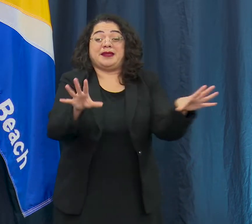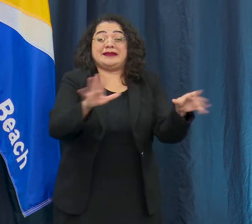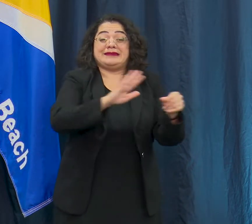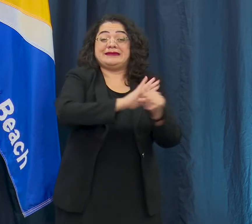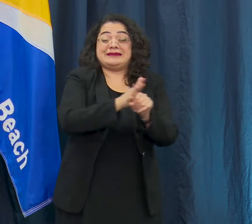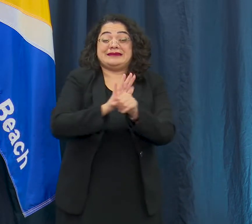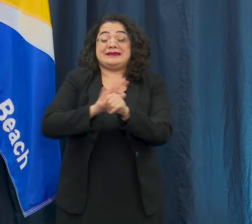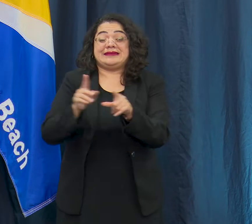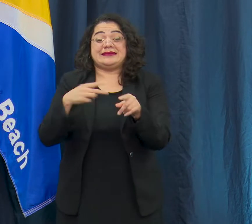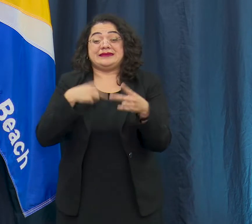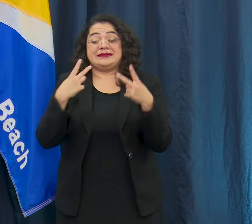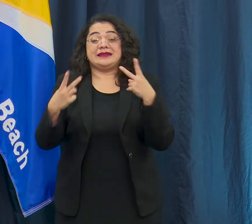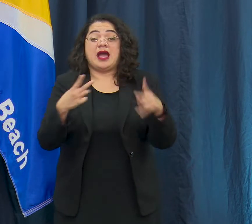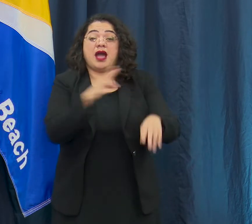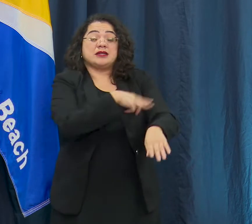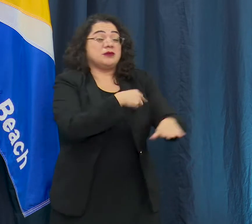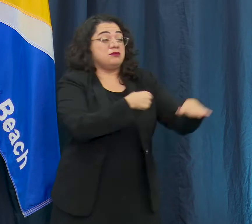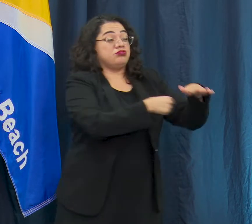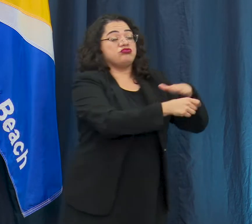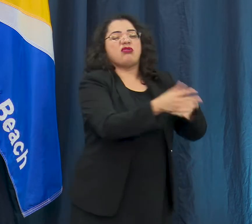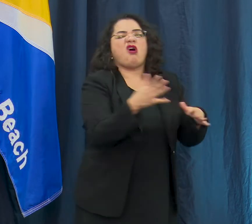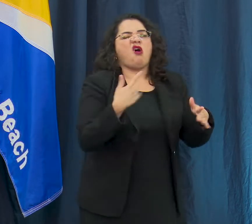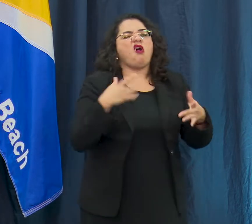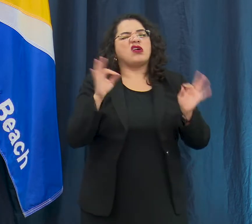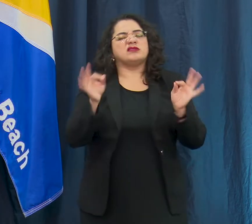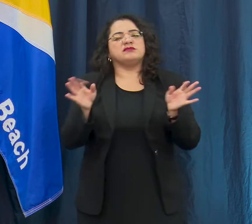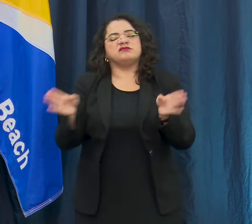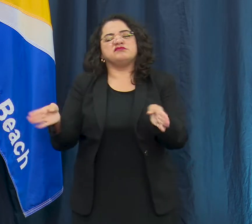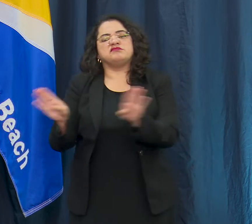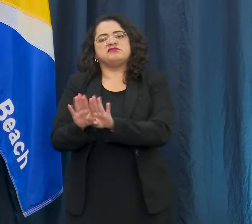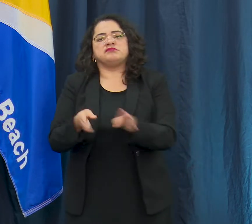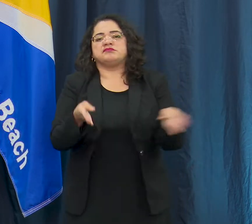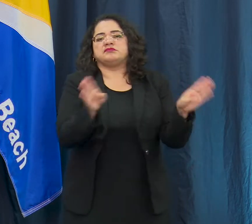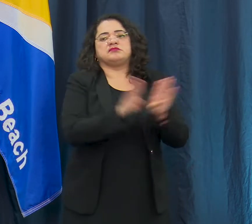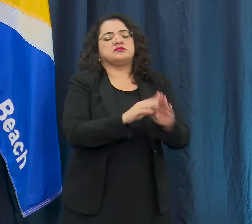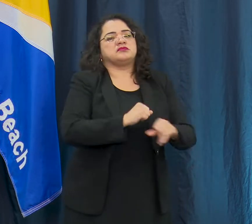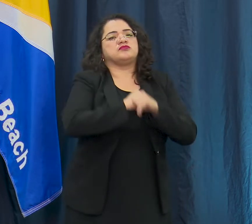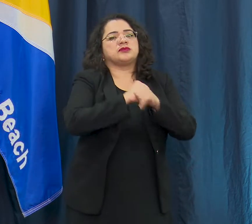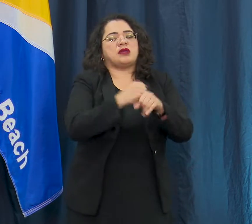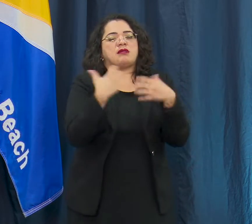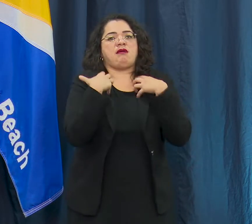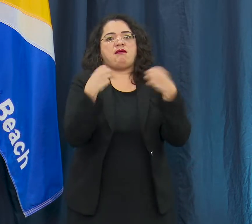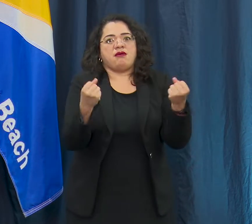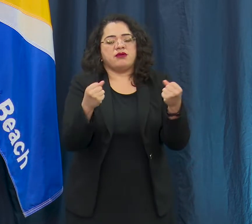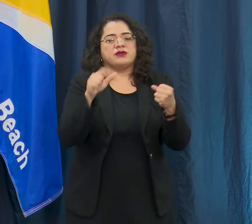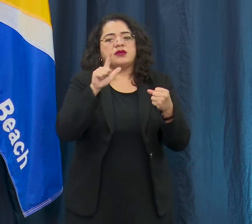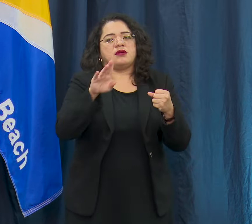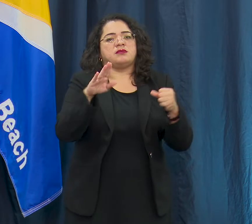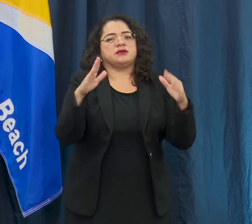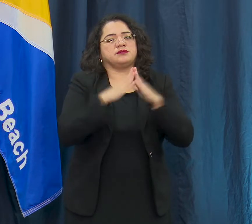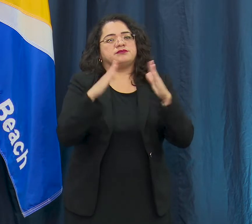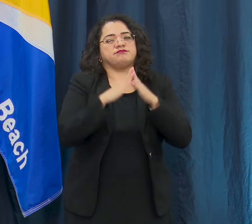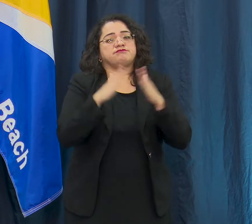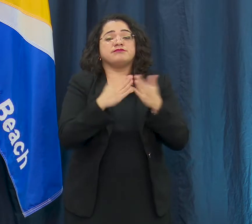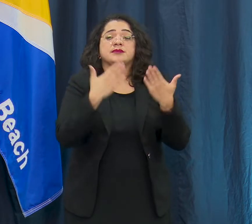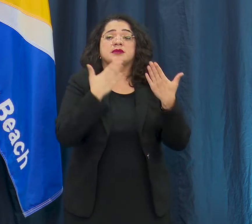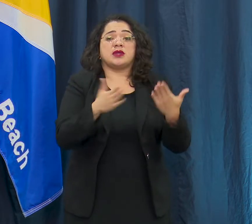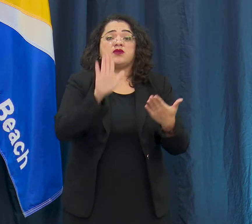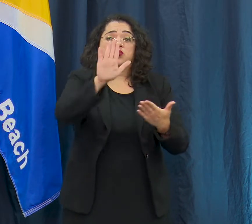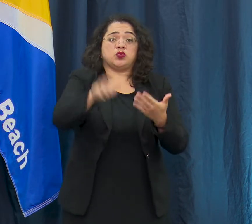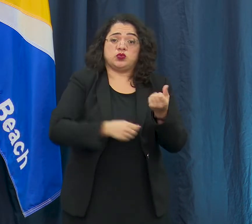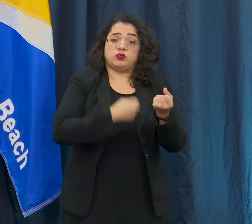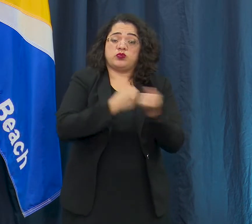and thank you for your cooperation on that. Now if over the course of the